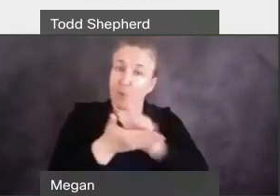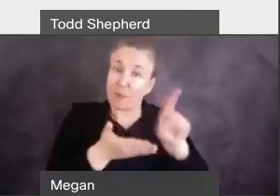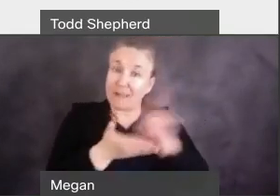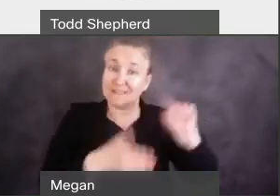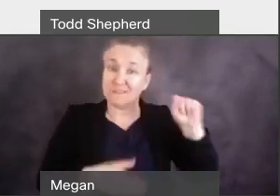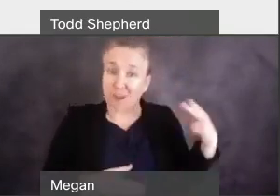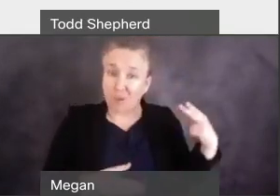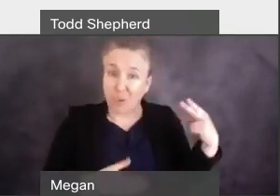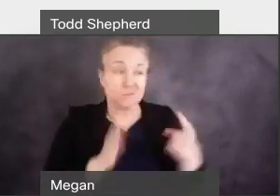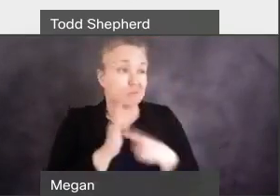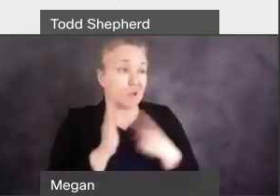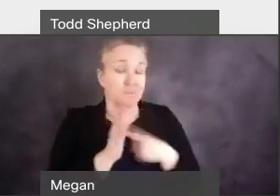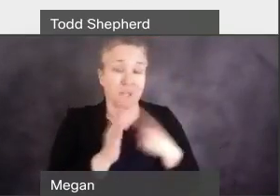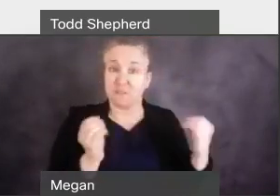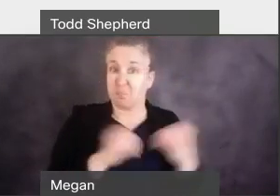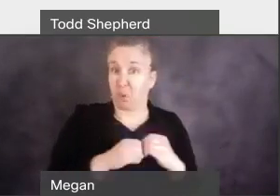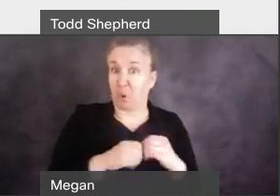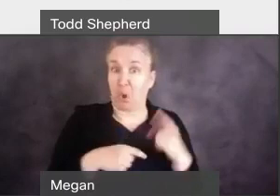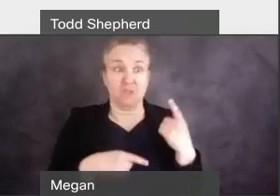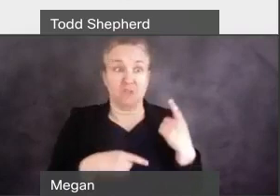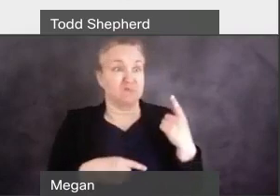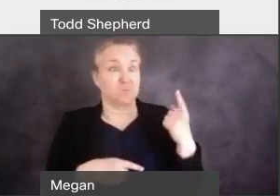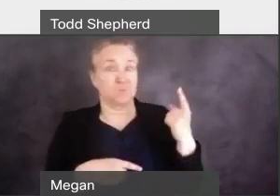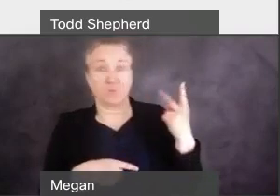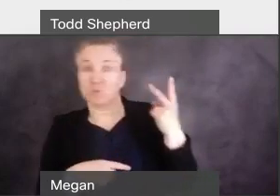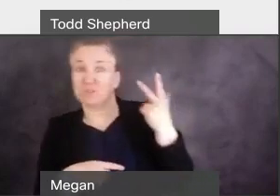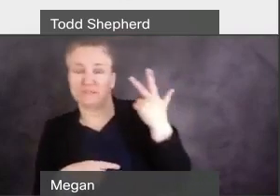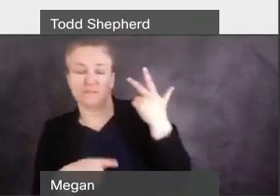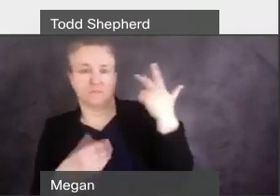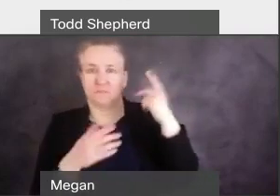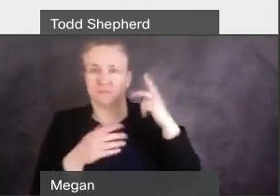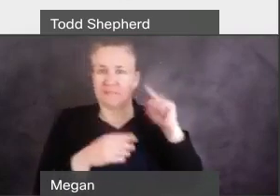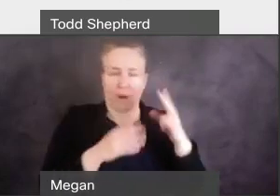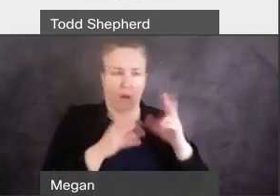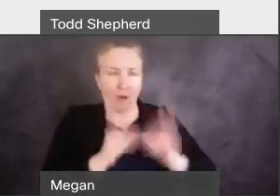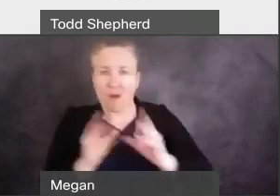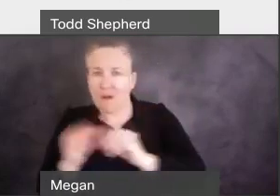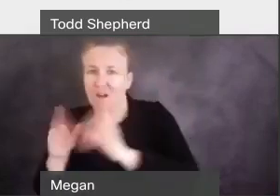one in a week, just trying to get information out to different communities. We did one last week